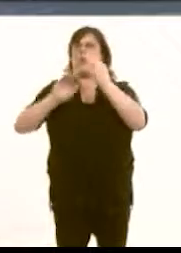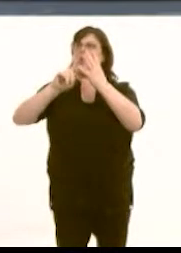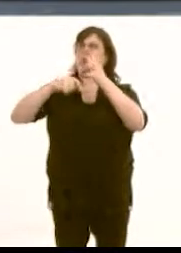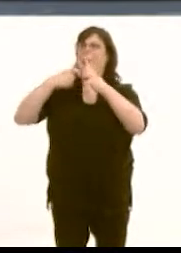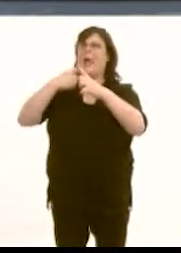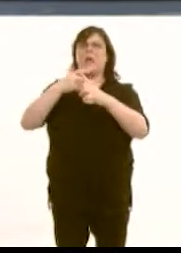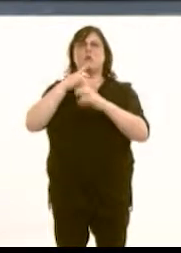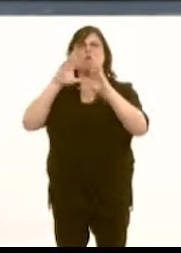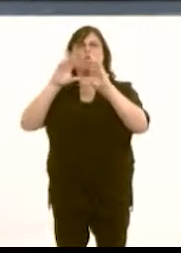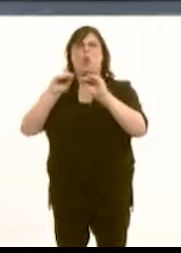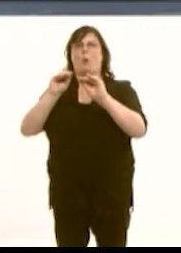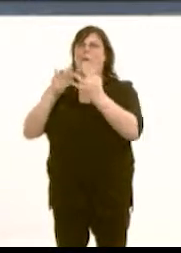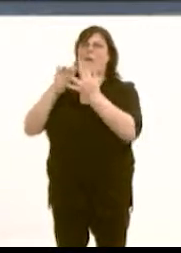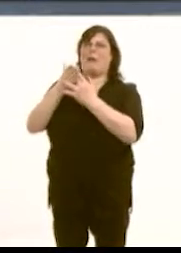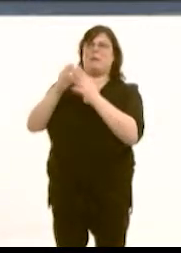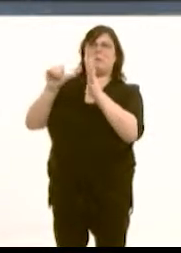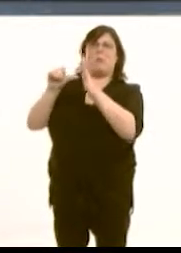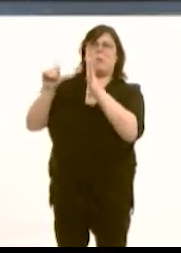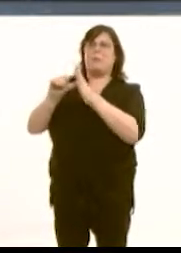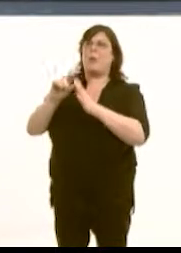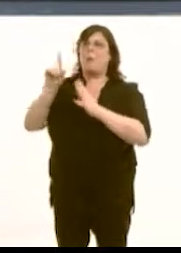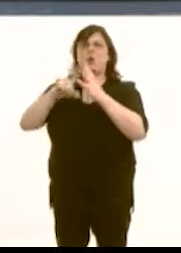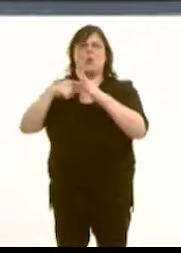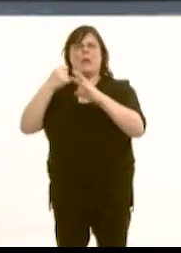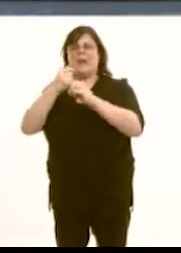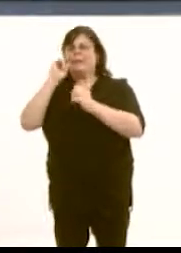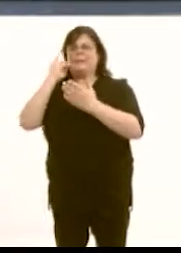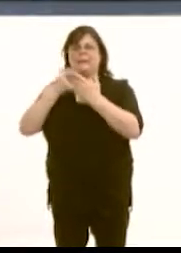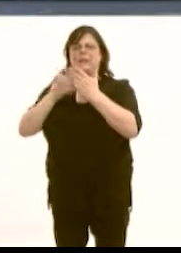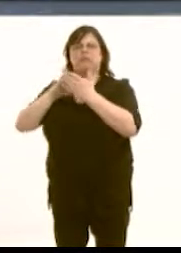have scrapped that programme, having just built 40.